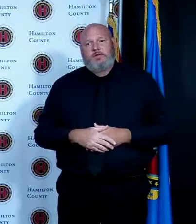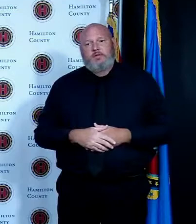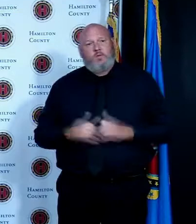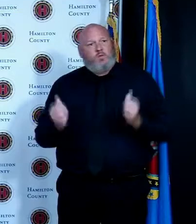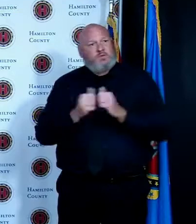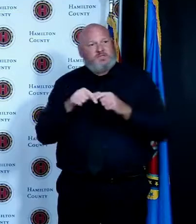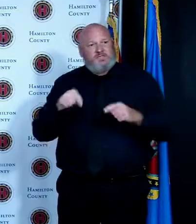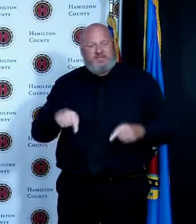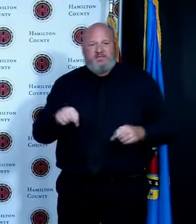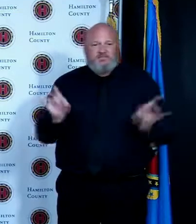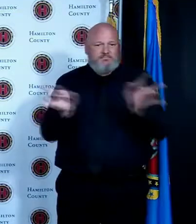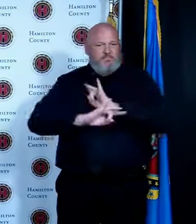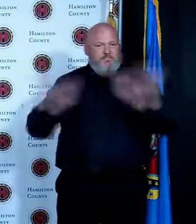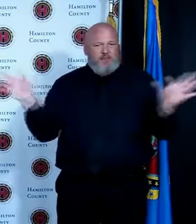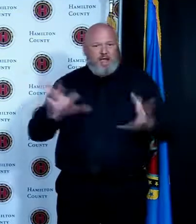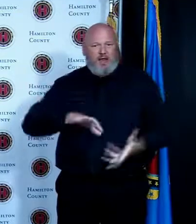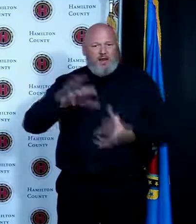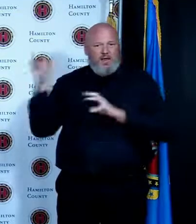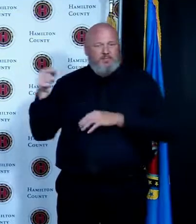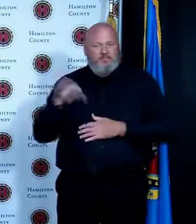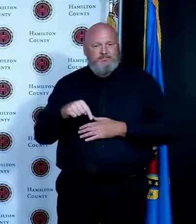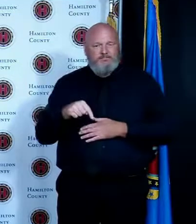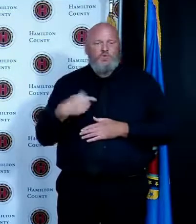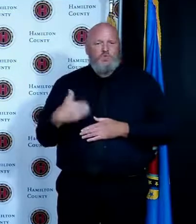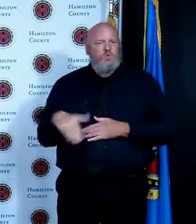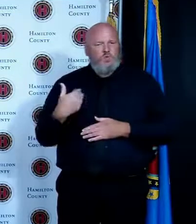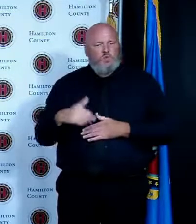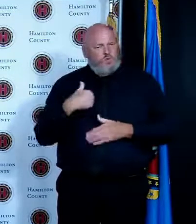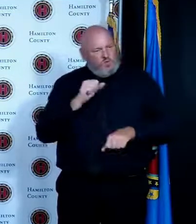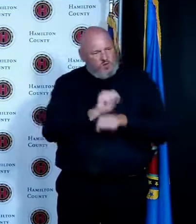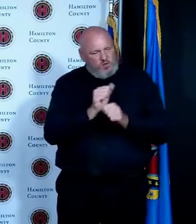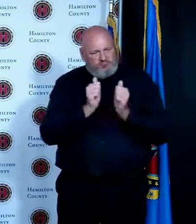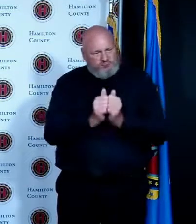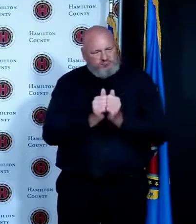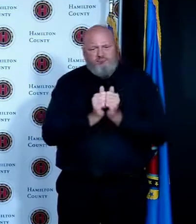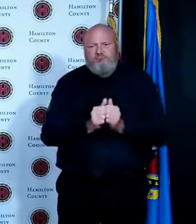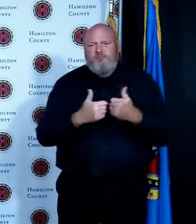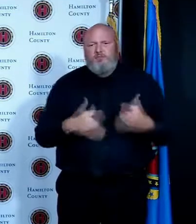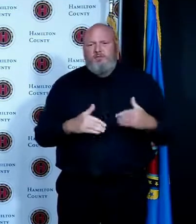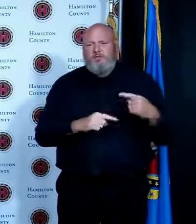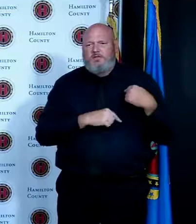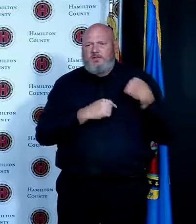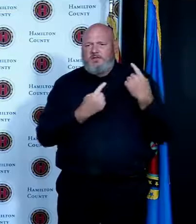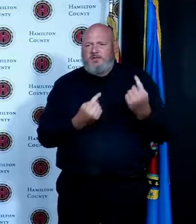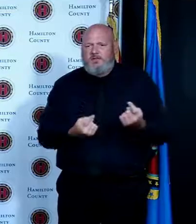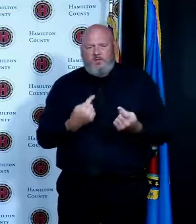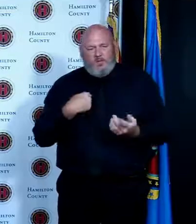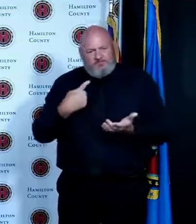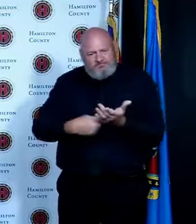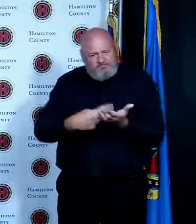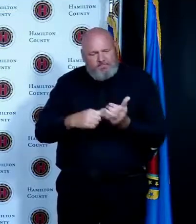but not as bad as it could have been so i know you're going to talk about the curve and what we're seeing by way of the data points so